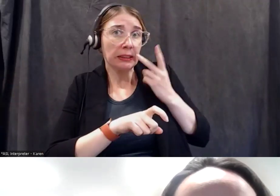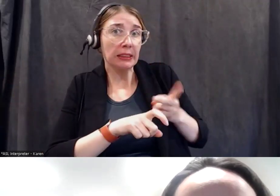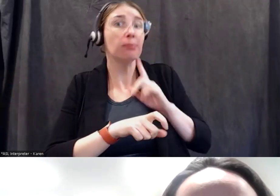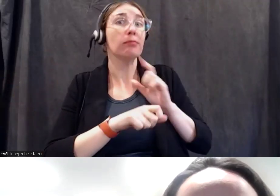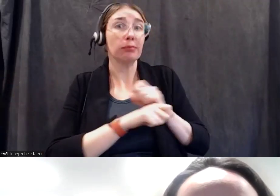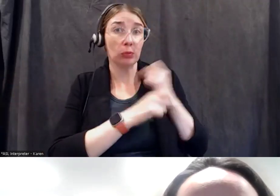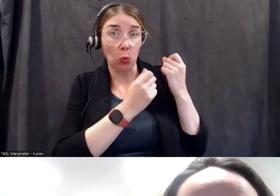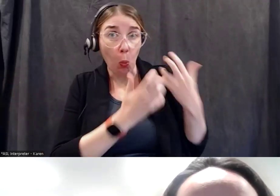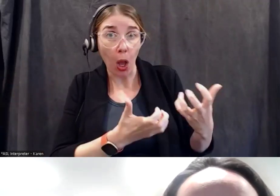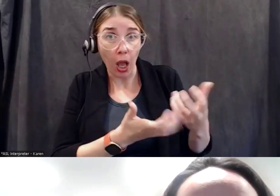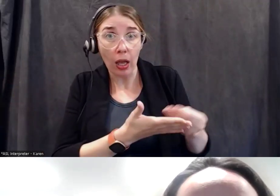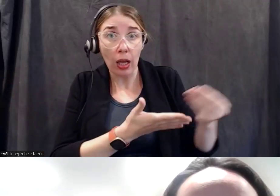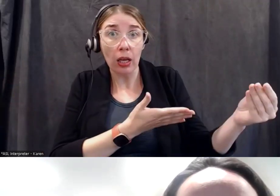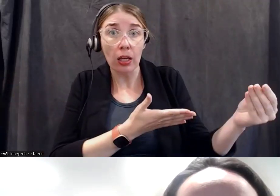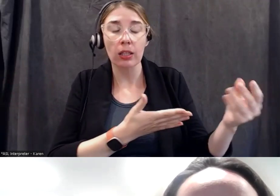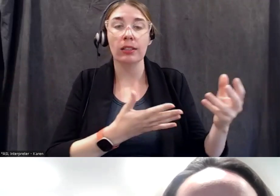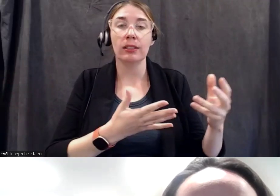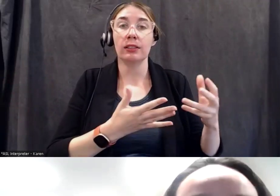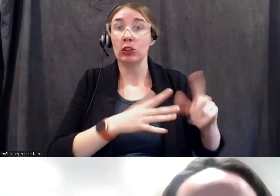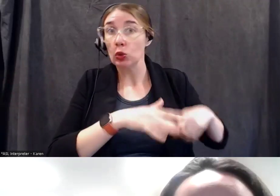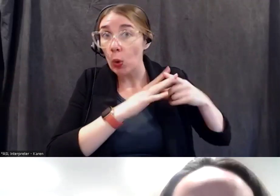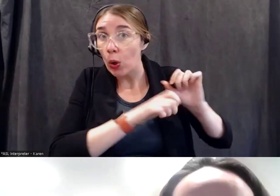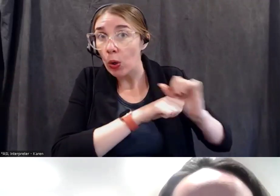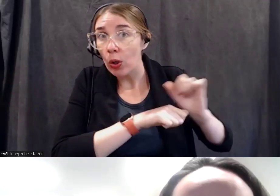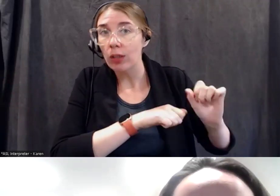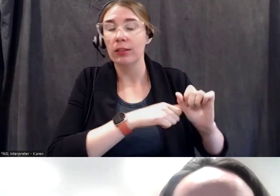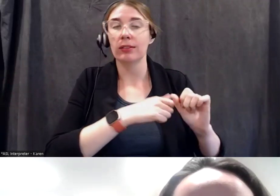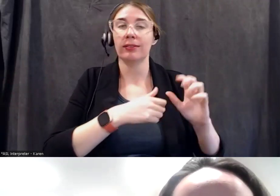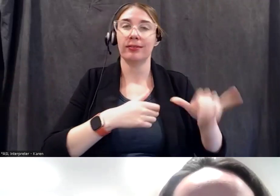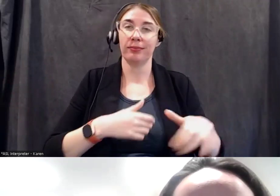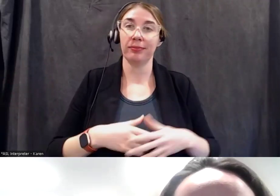purchase and start the sport for sure. >> Laura: I think with all the groups